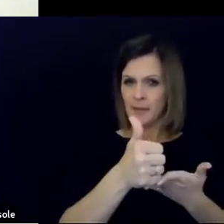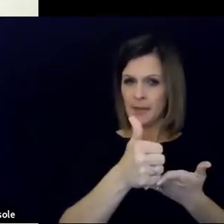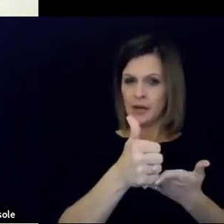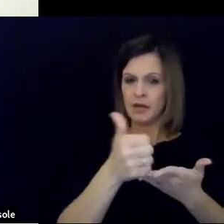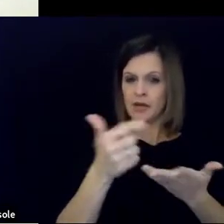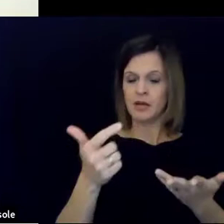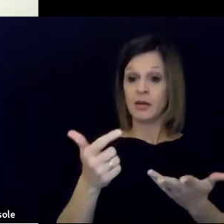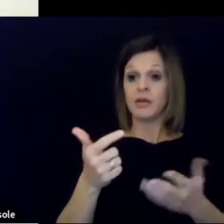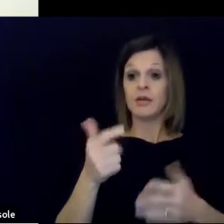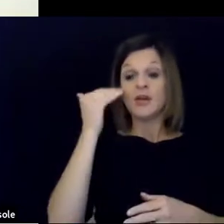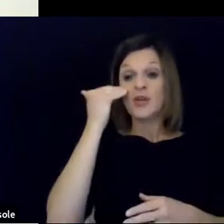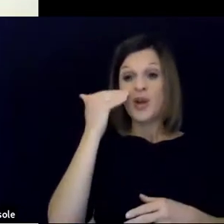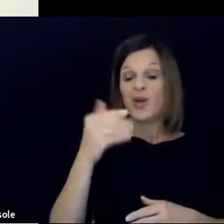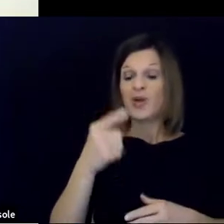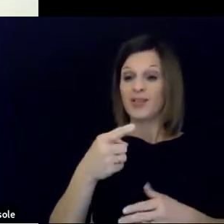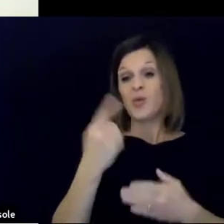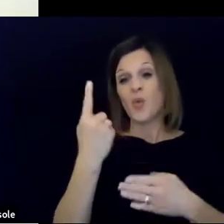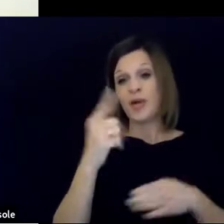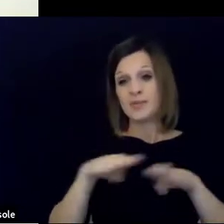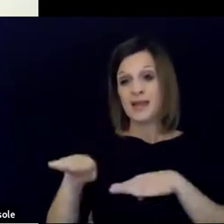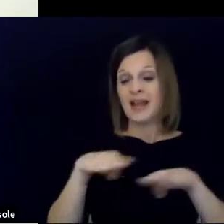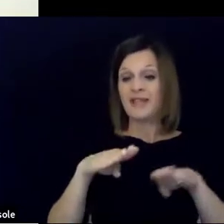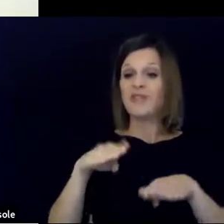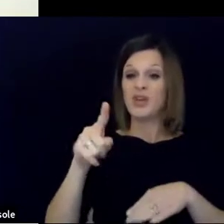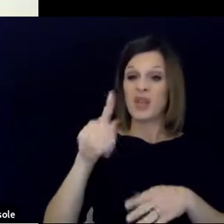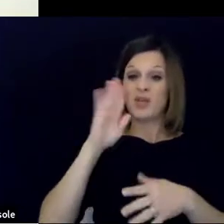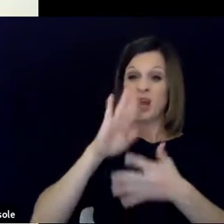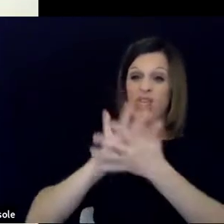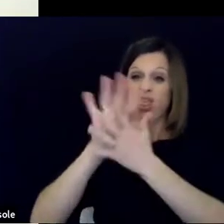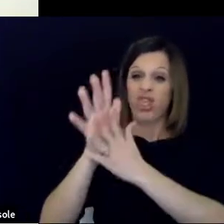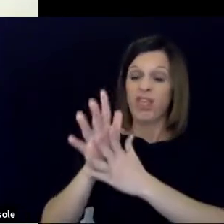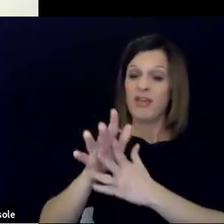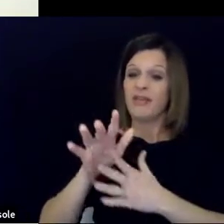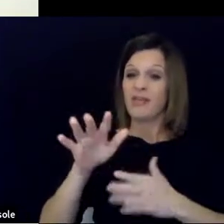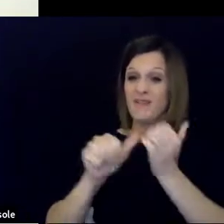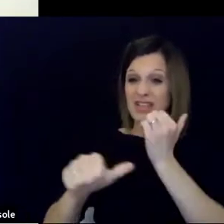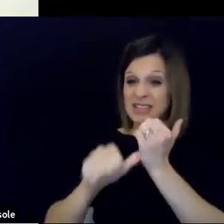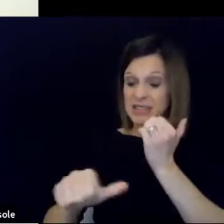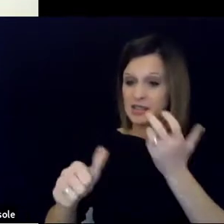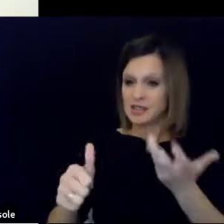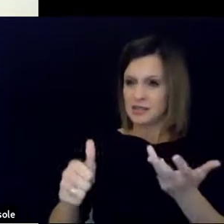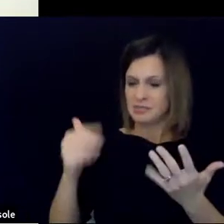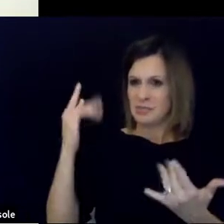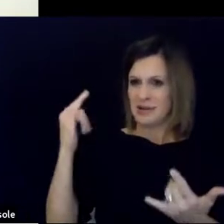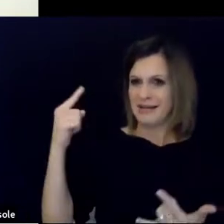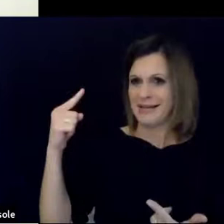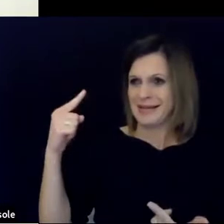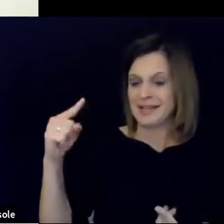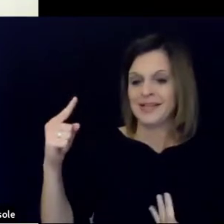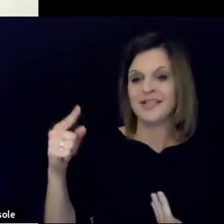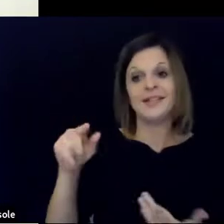That's kind of a tough one. I'm gonna come back to that one in a minute. How does it help them to finger flick?